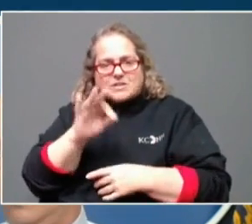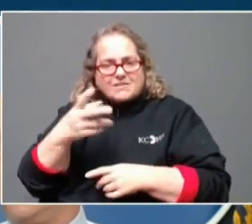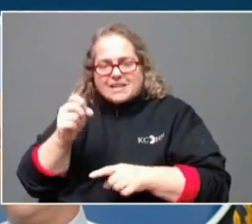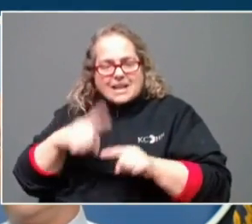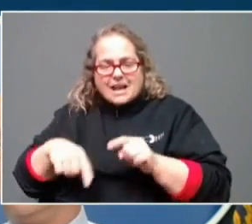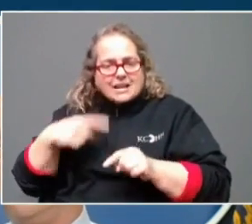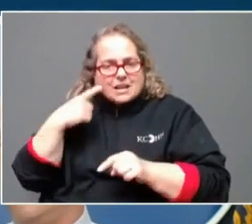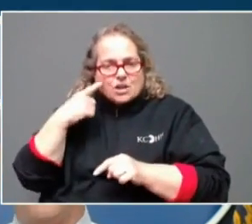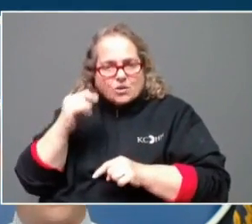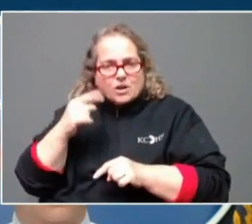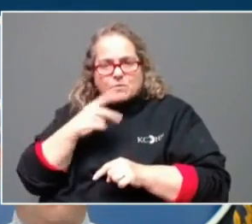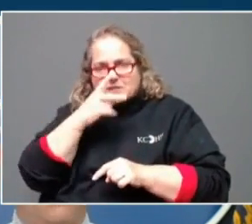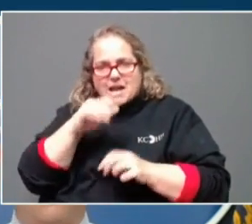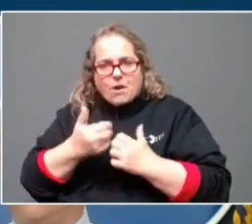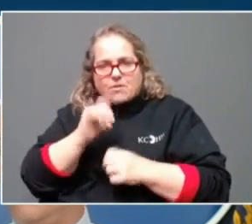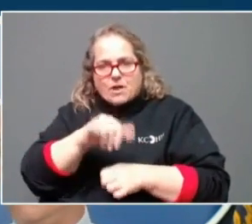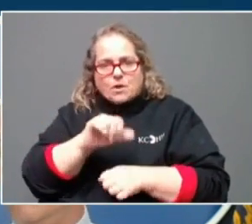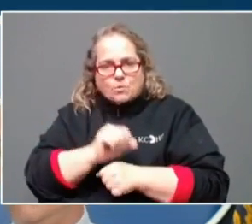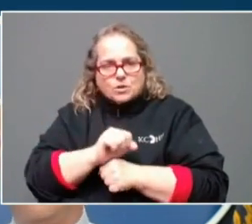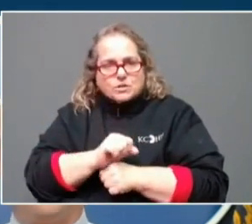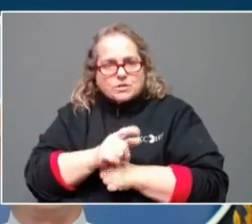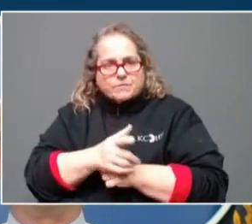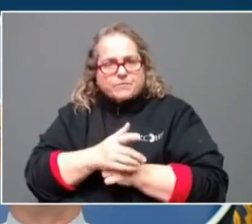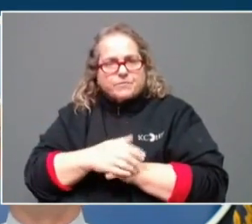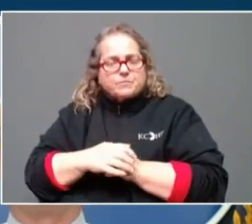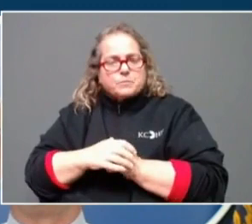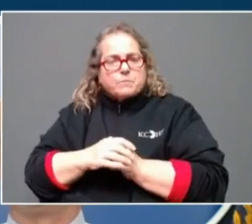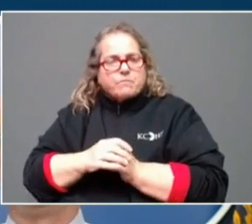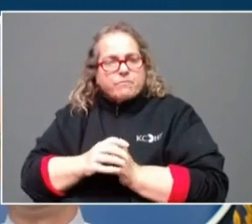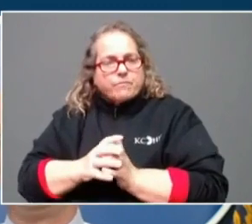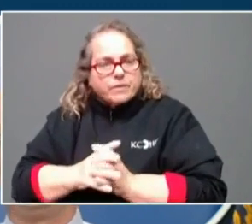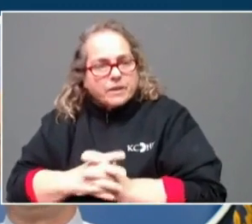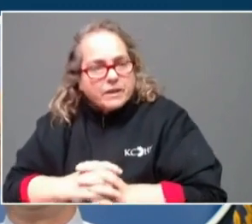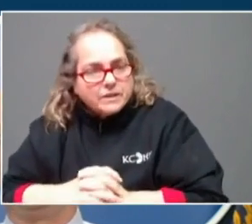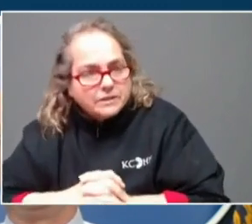so why don't we start with in the room? Yes, sir. Yeah. Thanks. Thanks for the